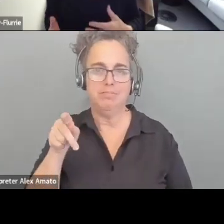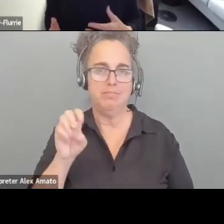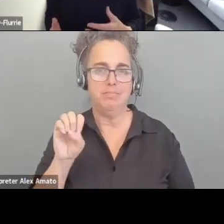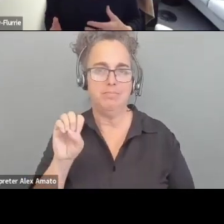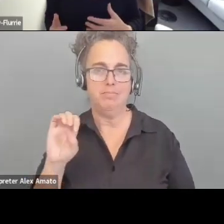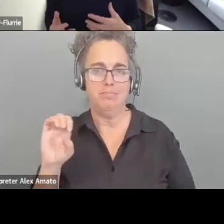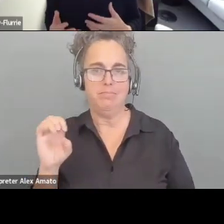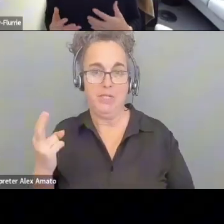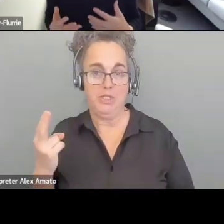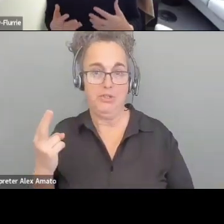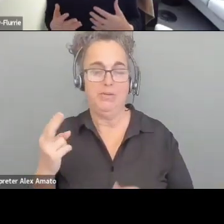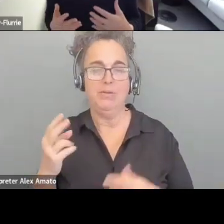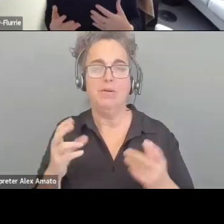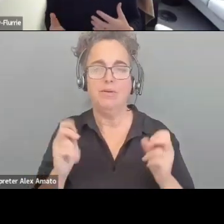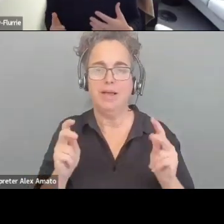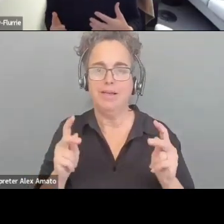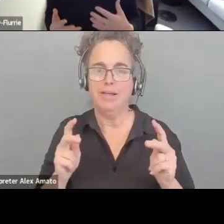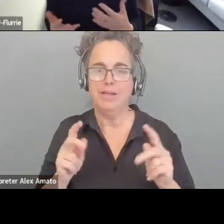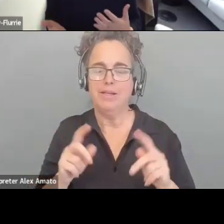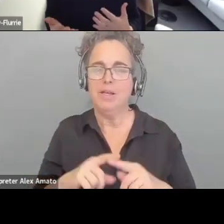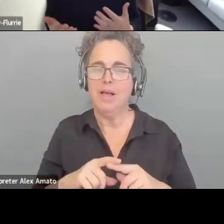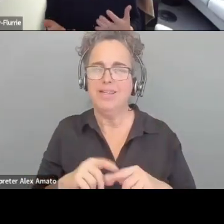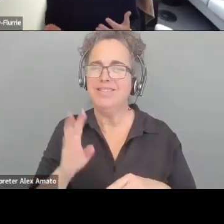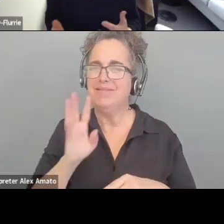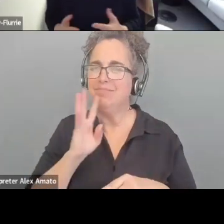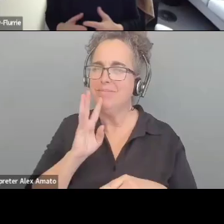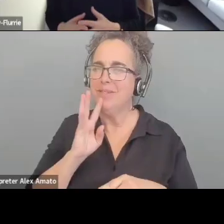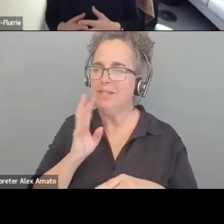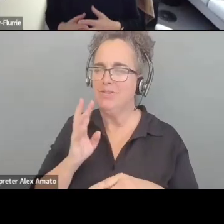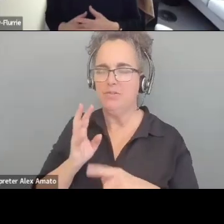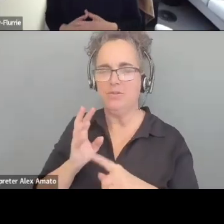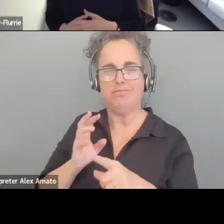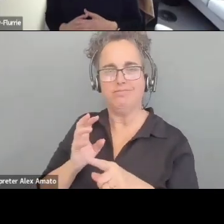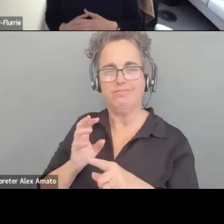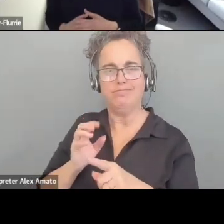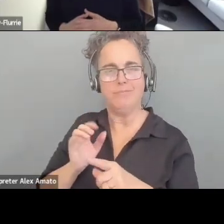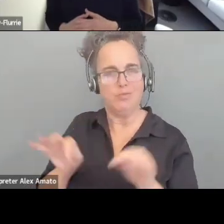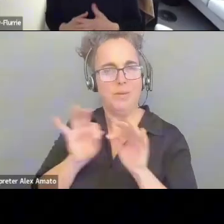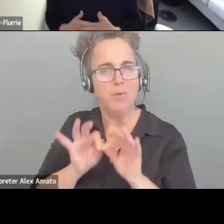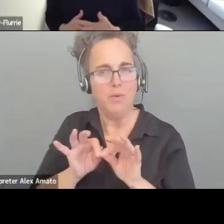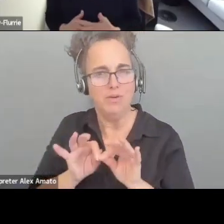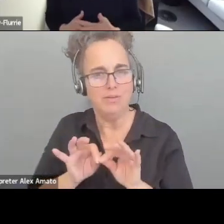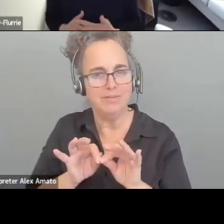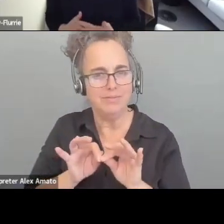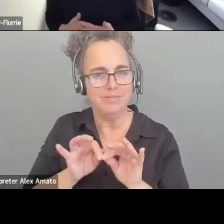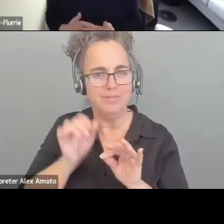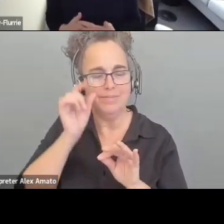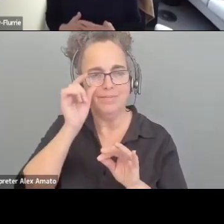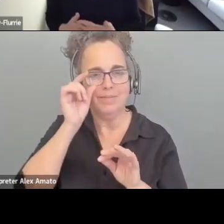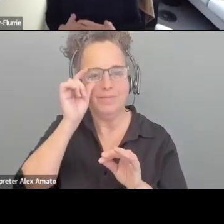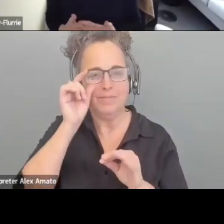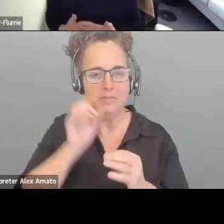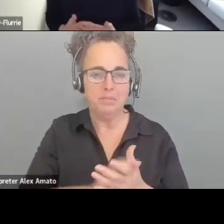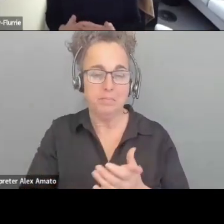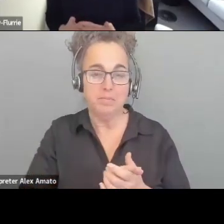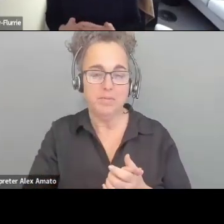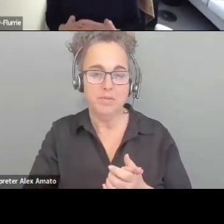Speech becomes and is always important. What we need to do with these areas